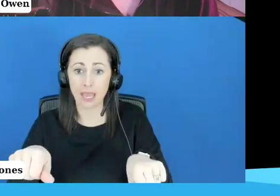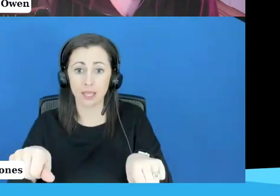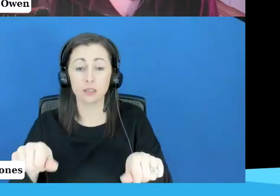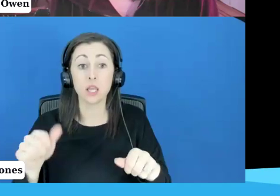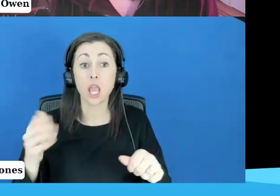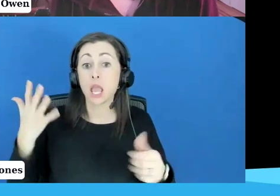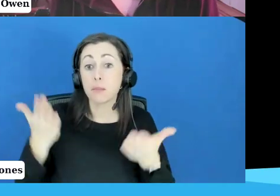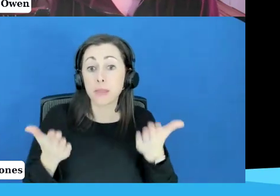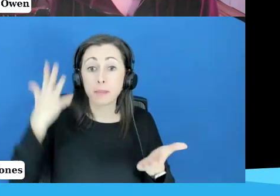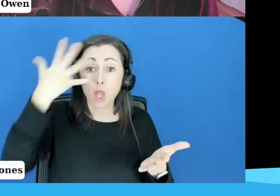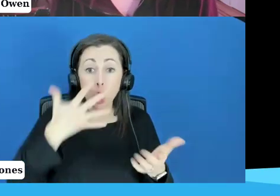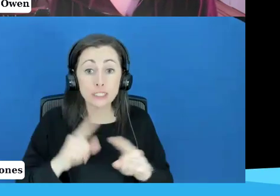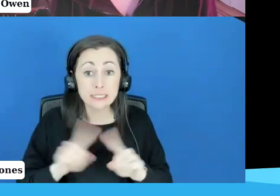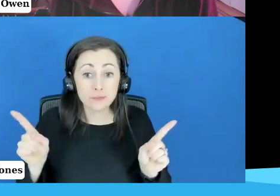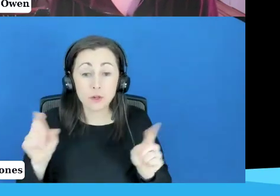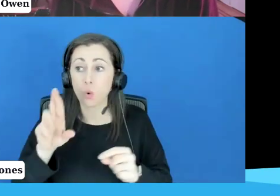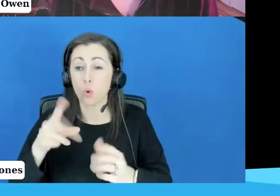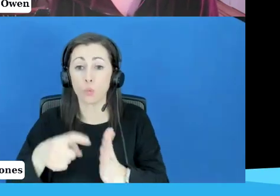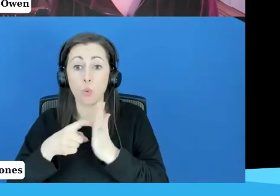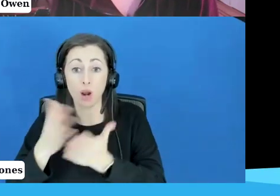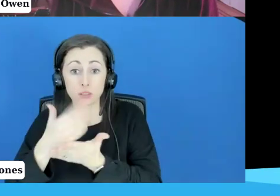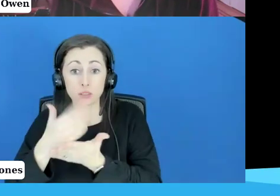or you need help does not mean you can't be a mom.